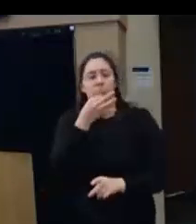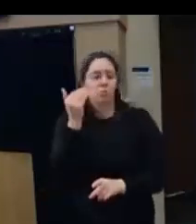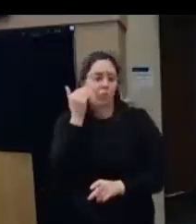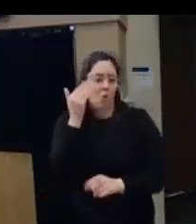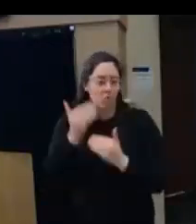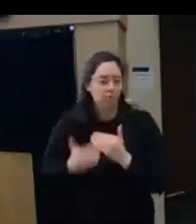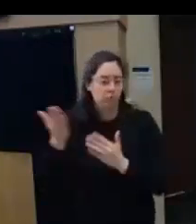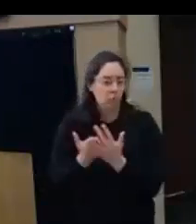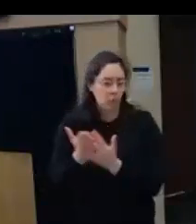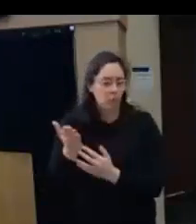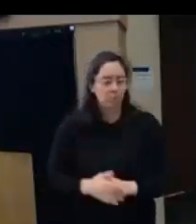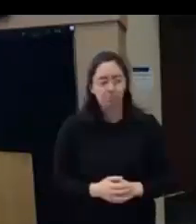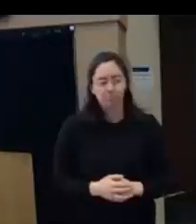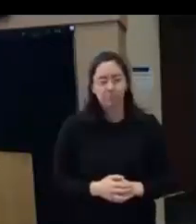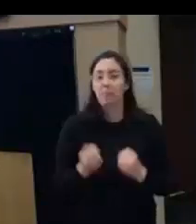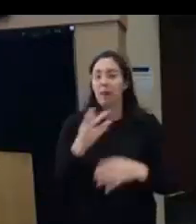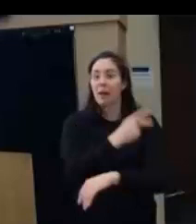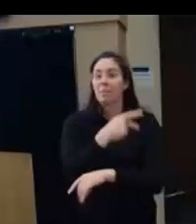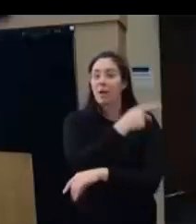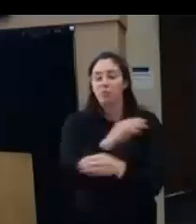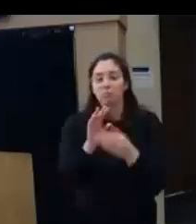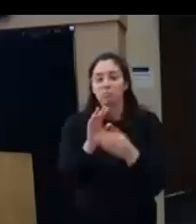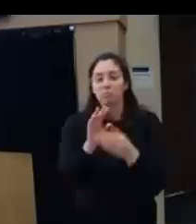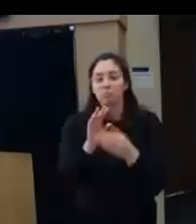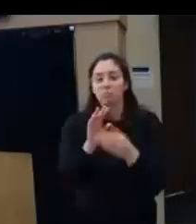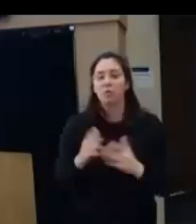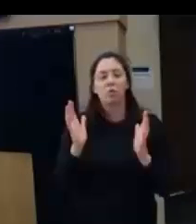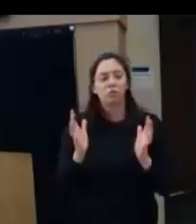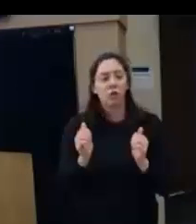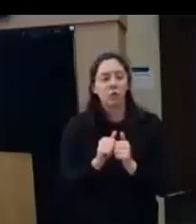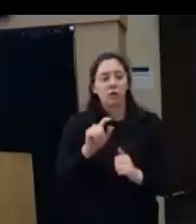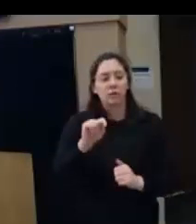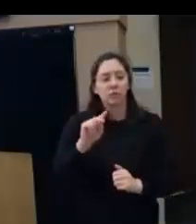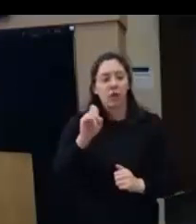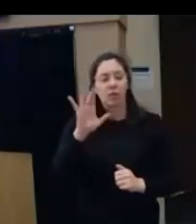going through so many patients have said I have tetrology a fello have you ever heard of